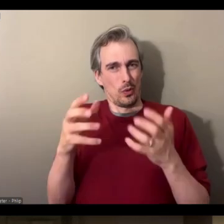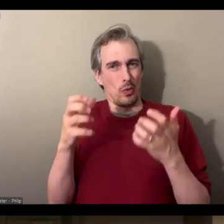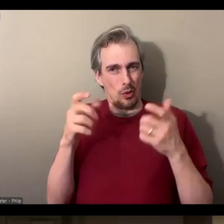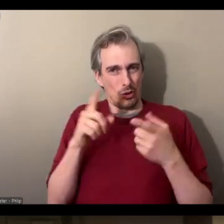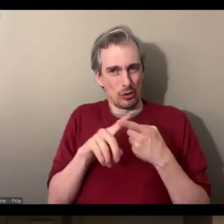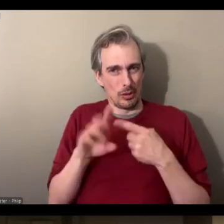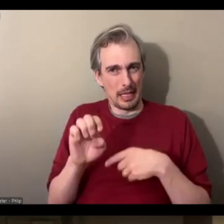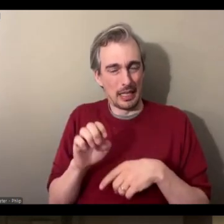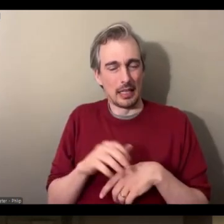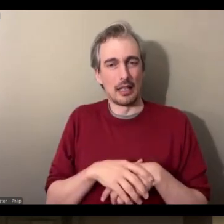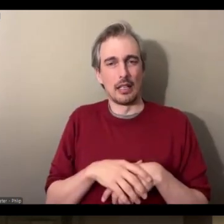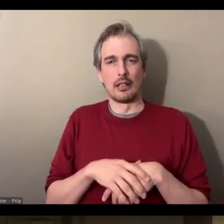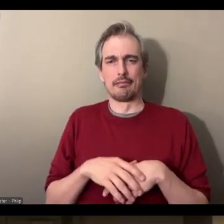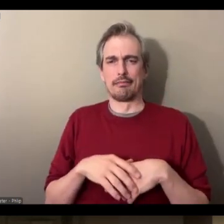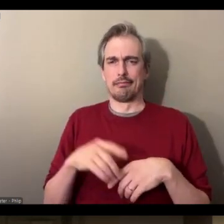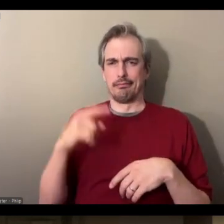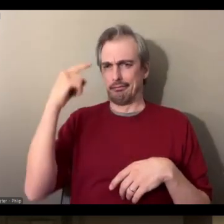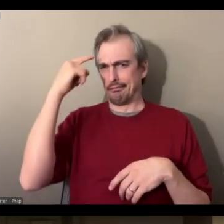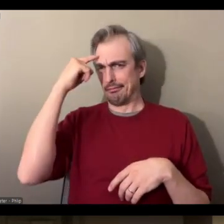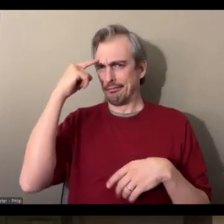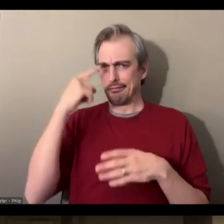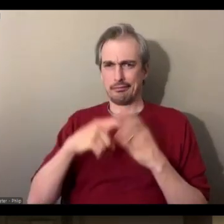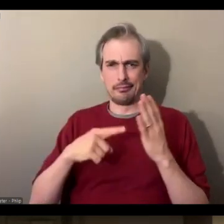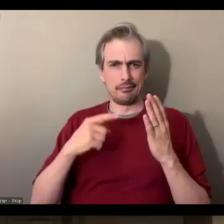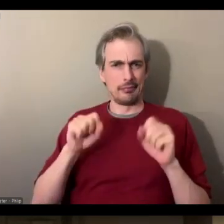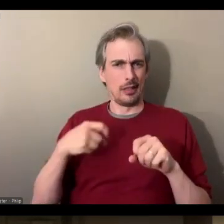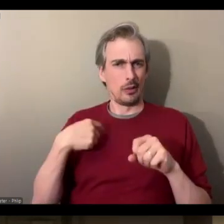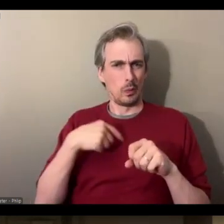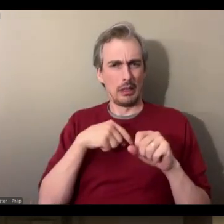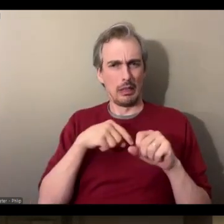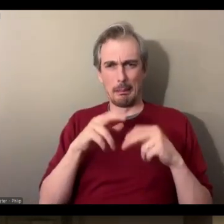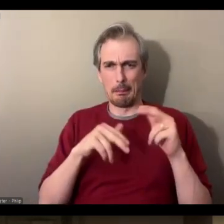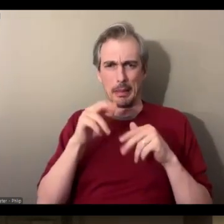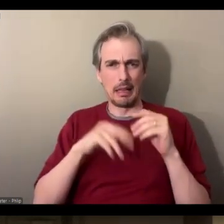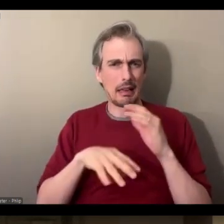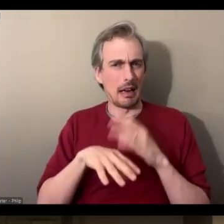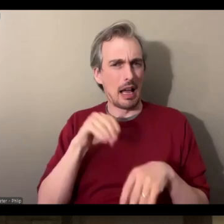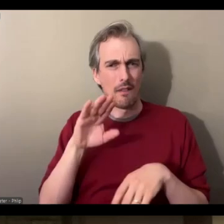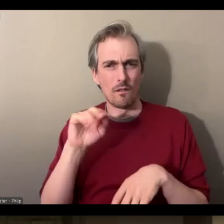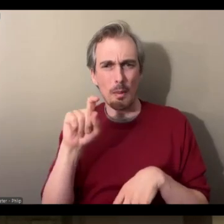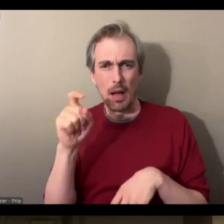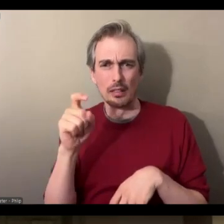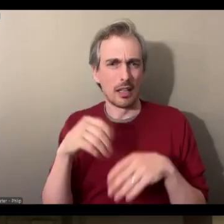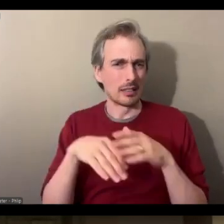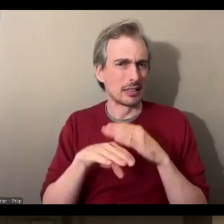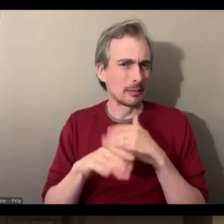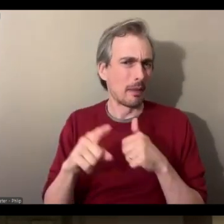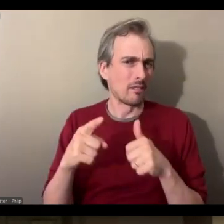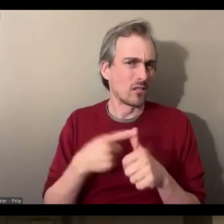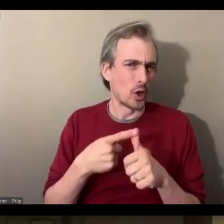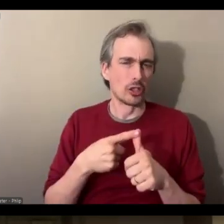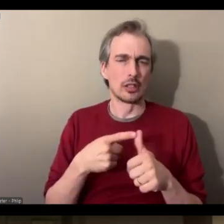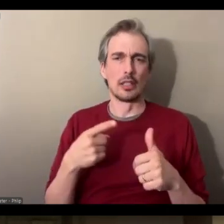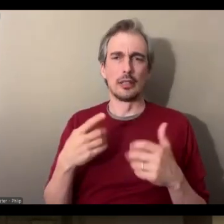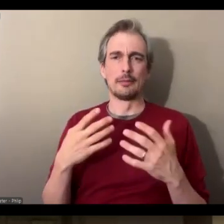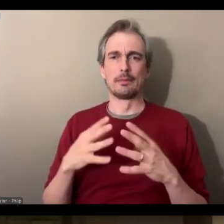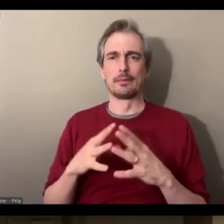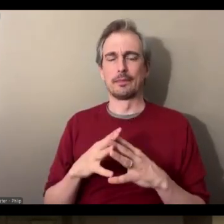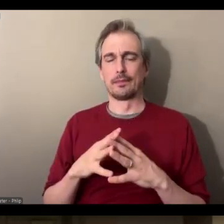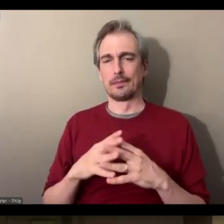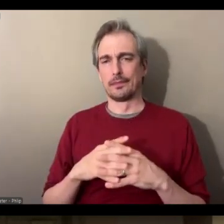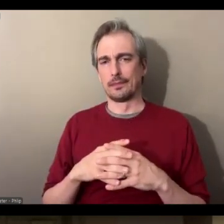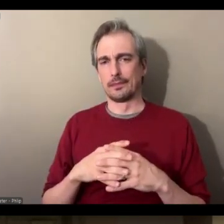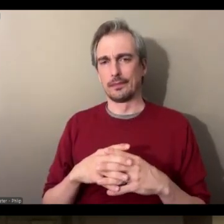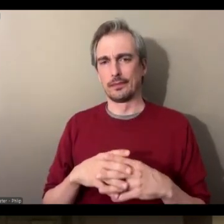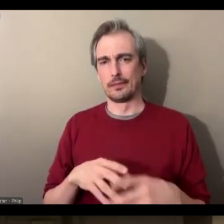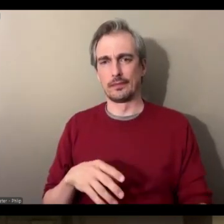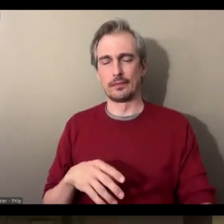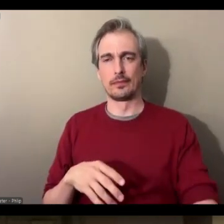out of the box that is accessible first? In its thinking? And we thought about how the best way